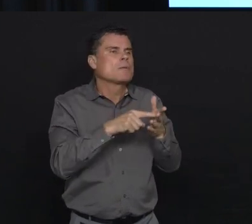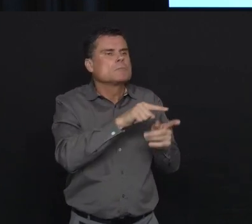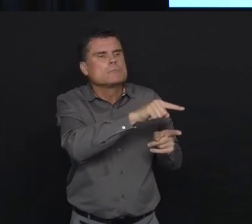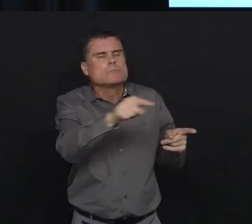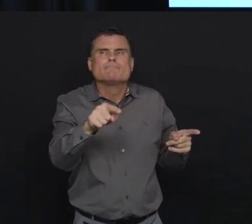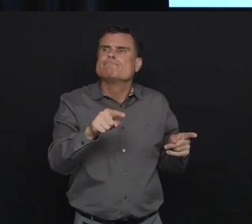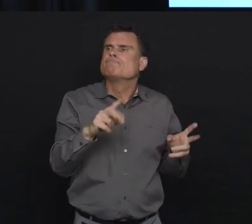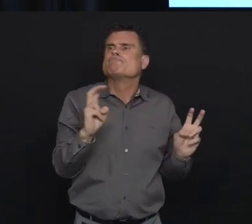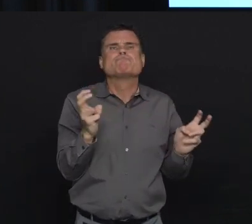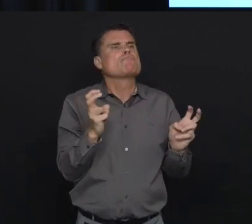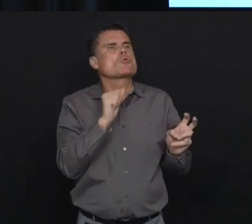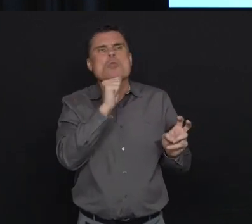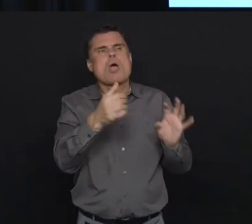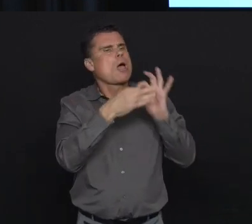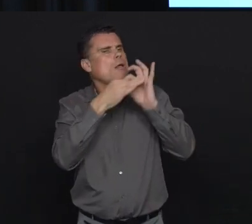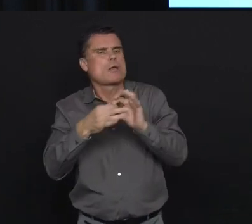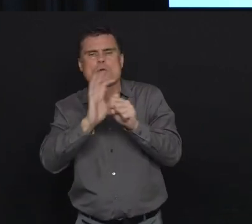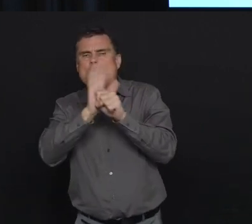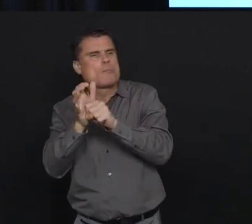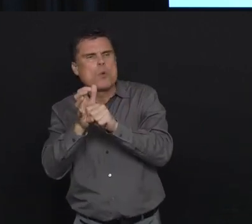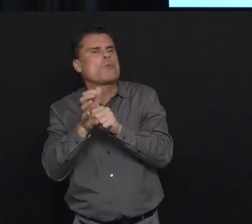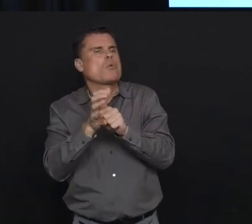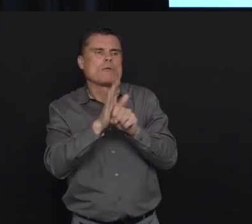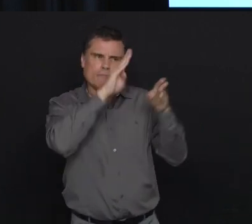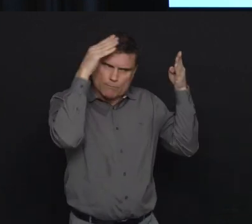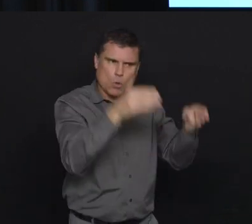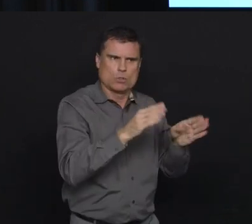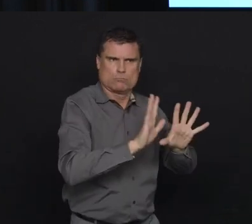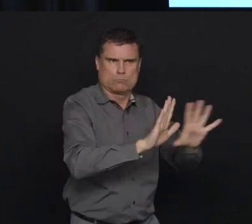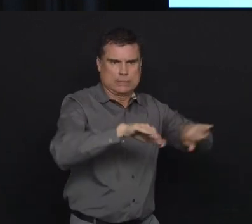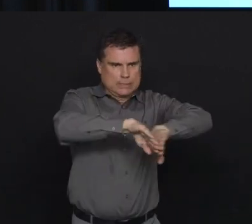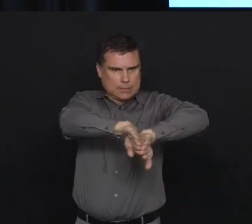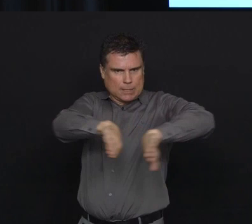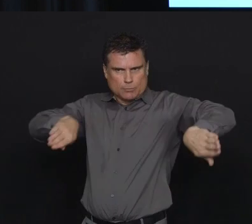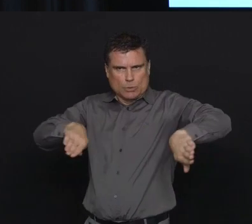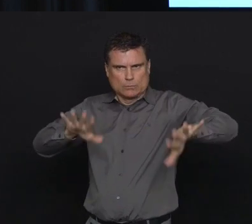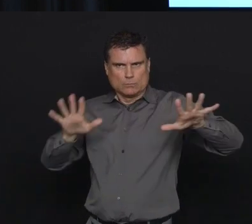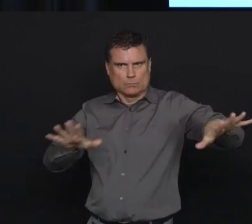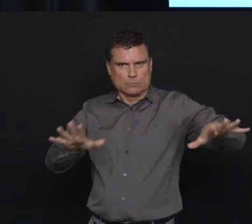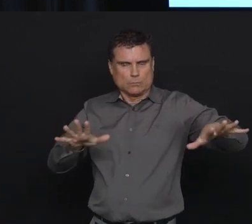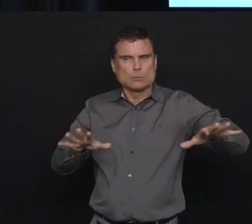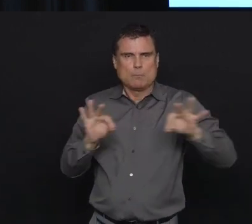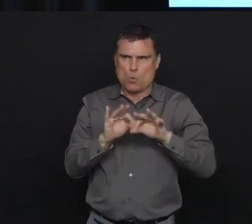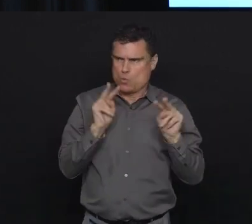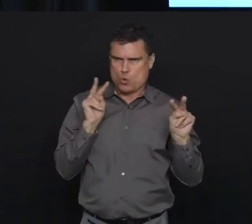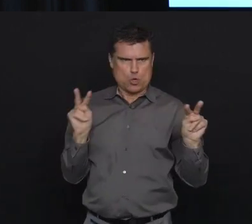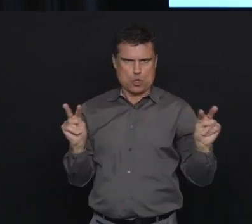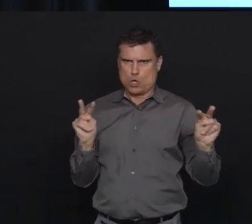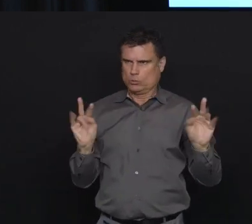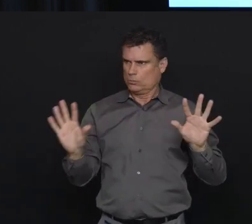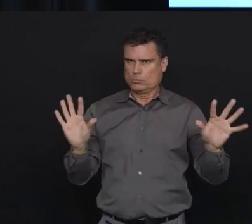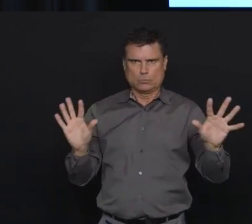Doing the less critical care work, and enhancing primary and community care capacity and monitor coven cranberries parents